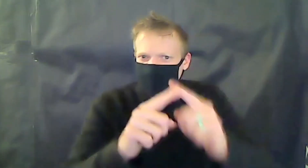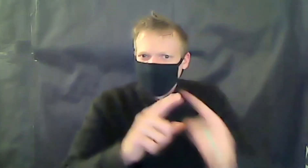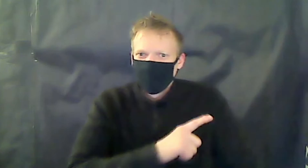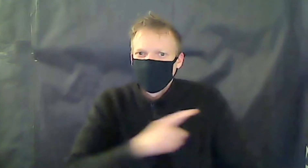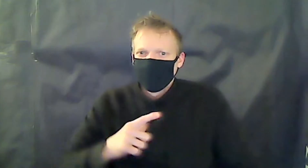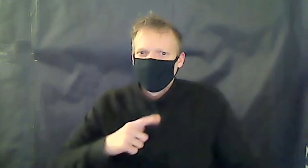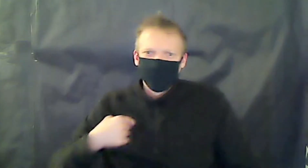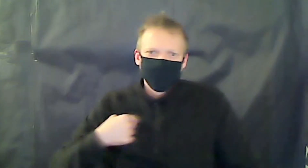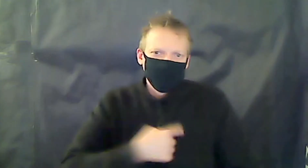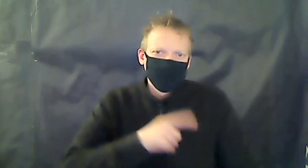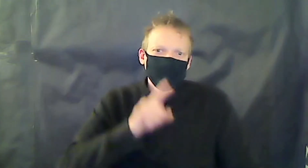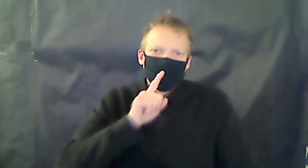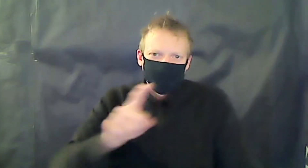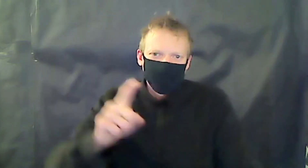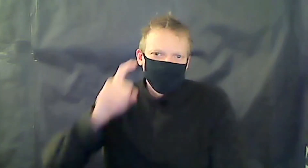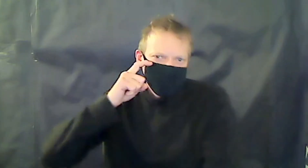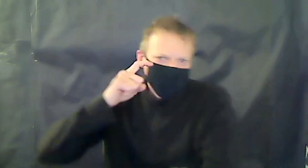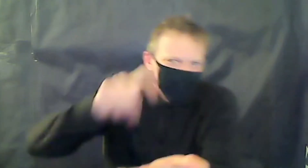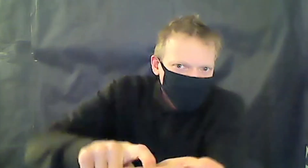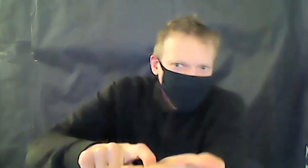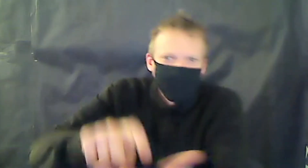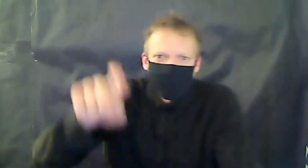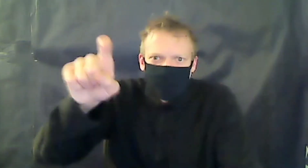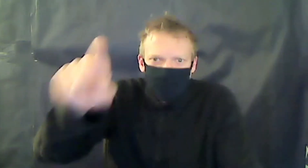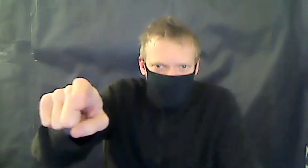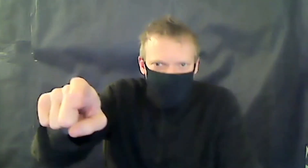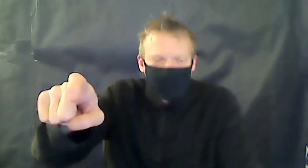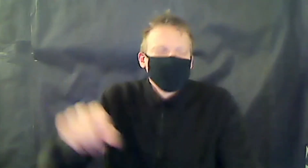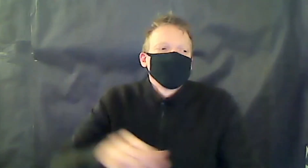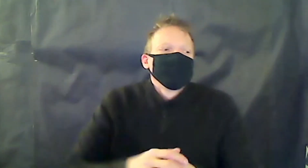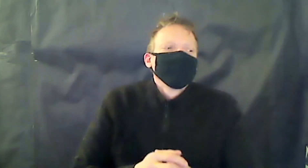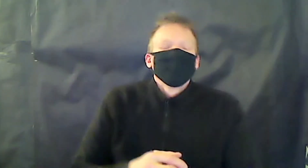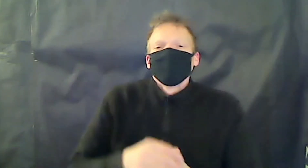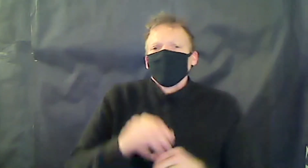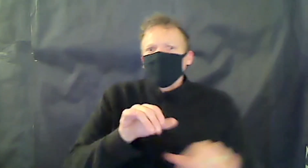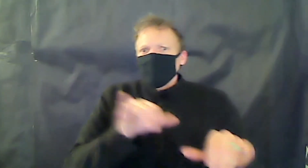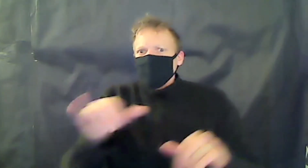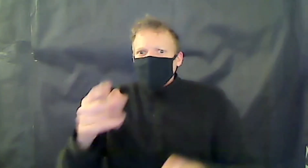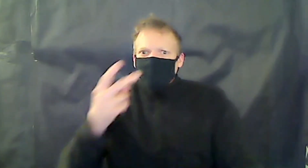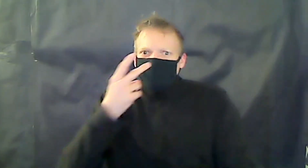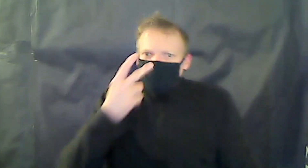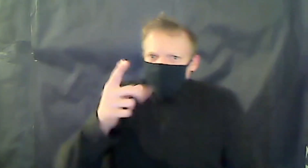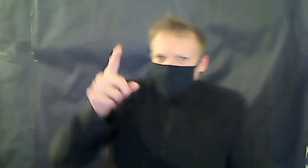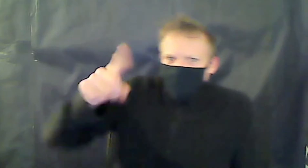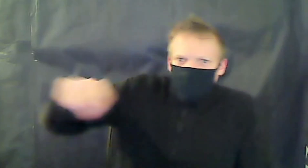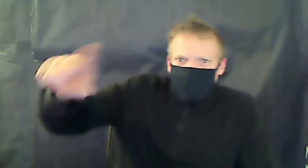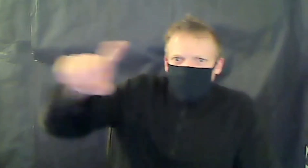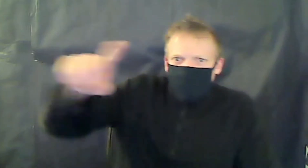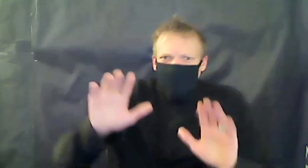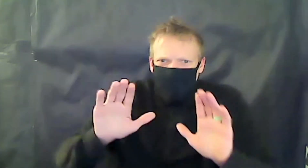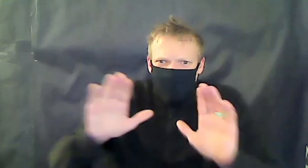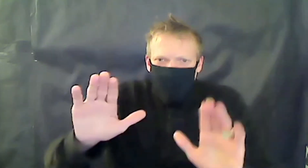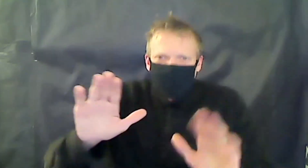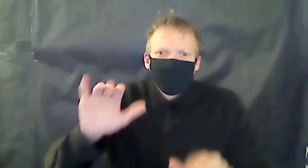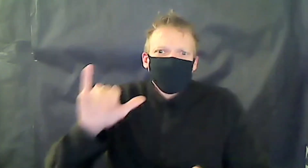making sure that the community knew that our deaf, deafblind, and hard of hearing community was seen,